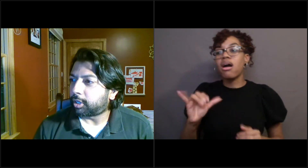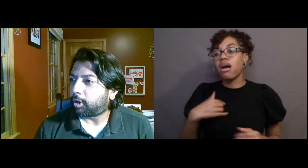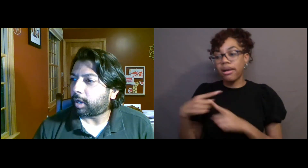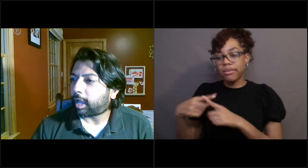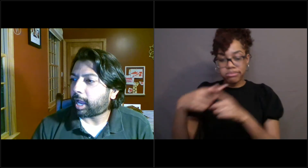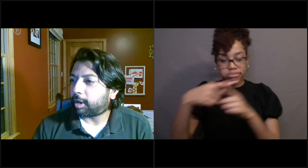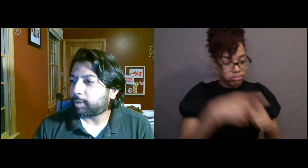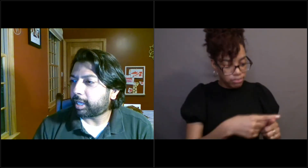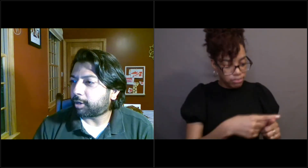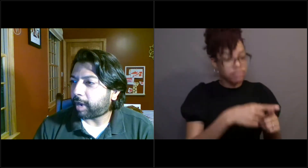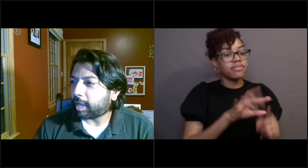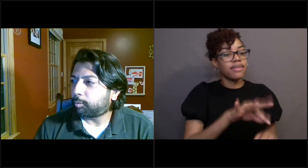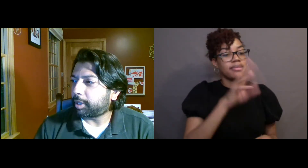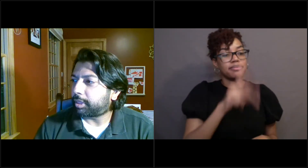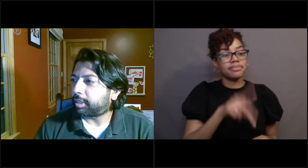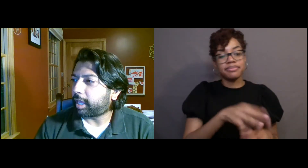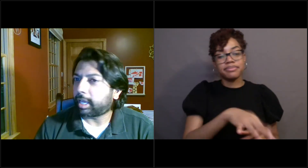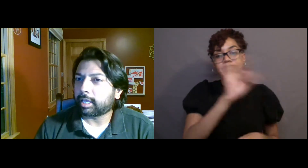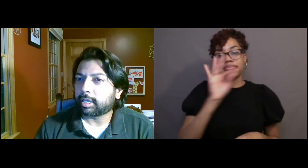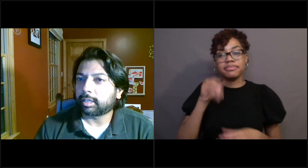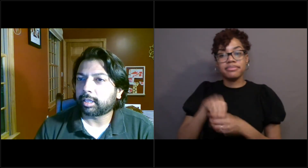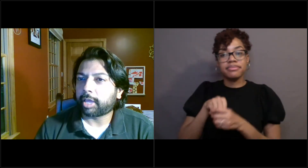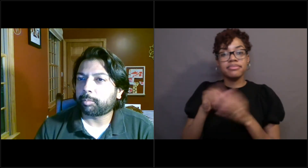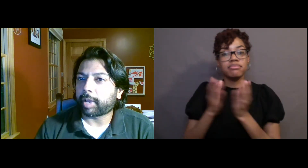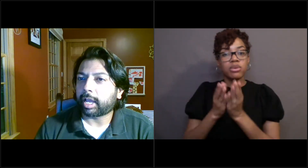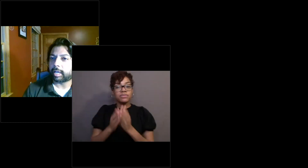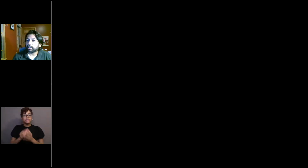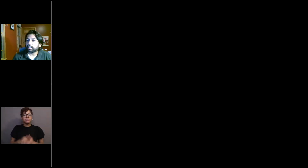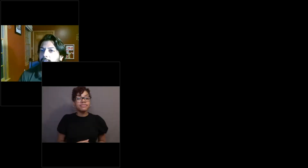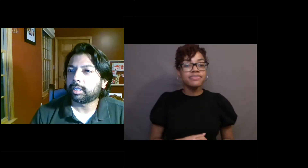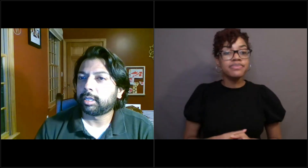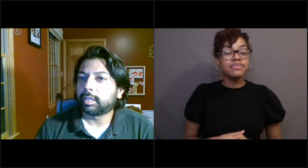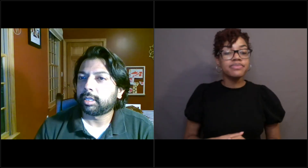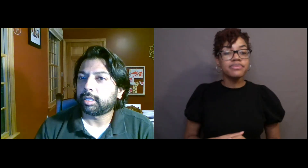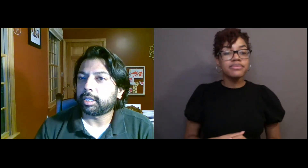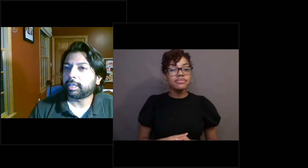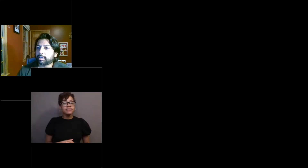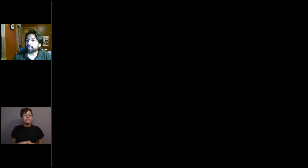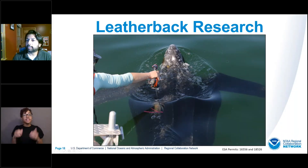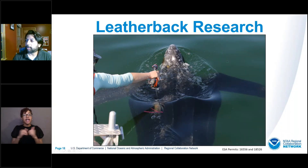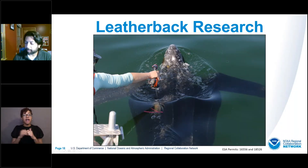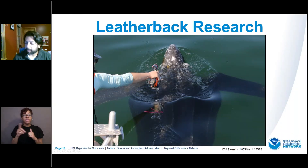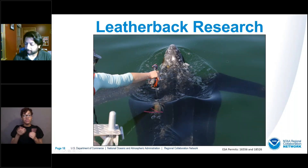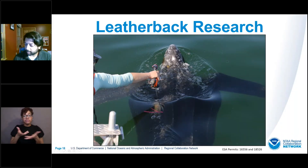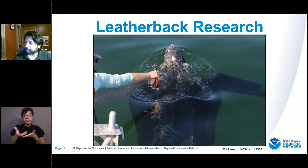So how we interact with a leatherback is, sorry about that,